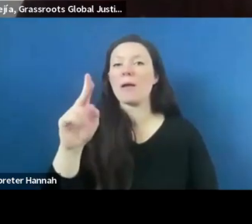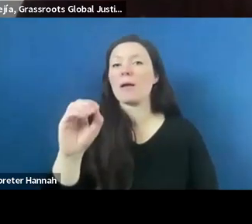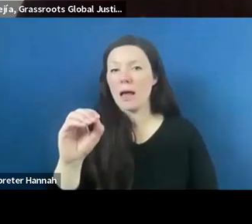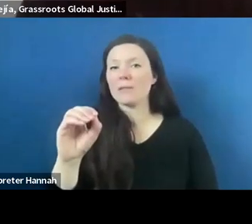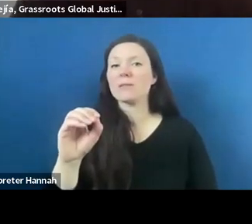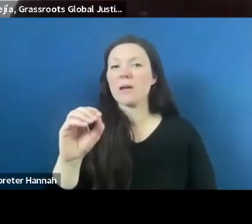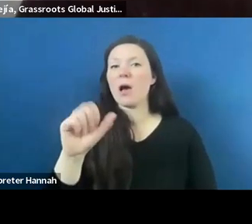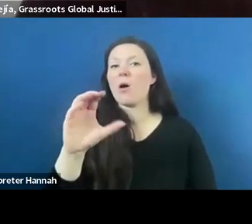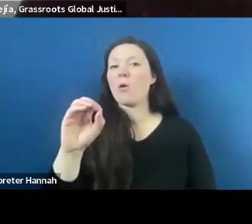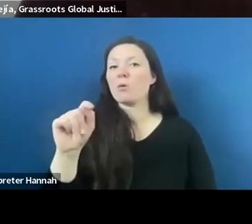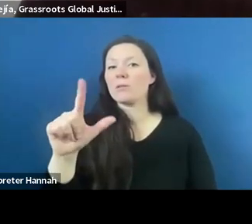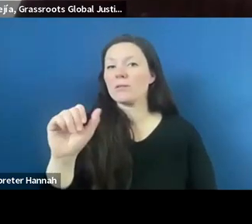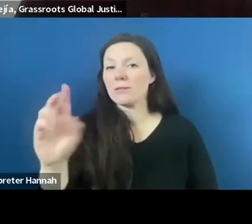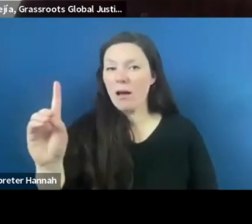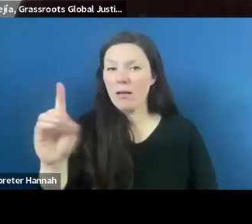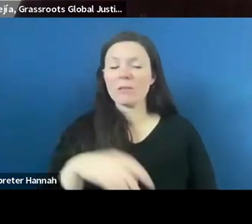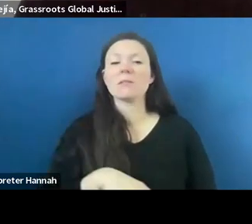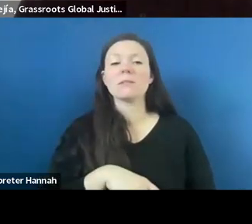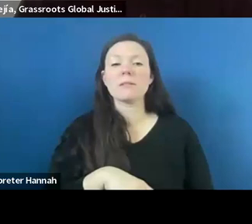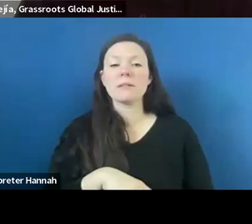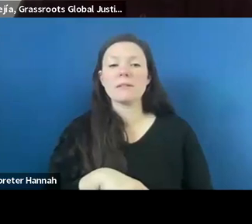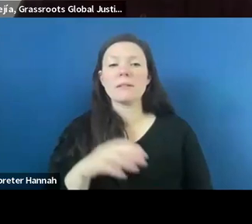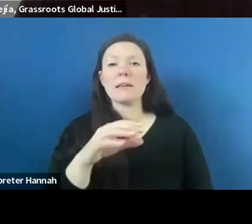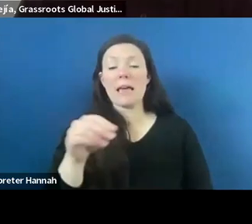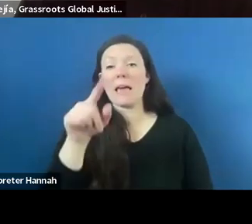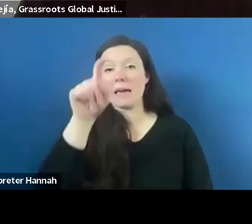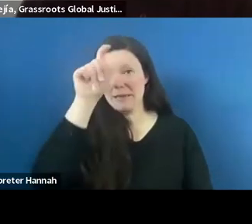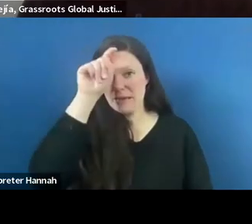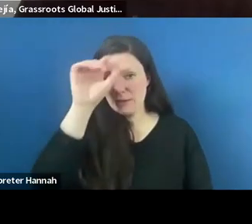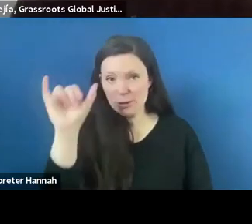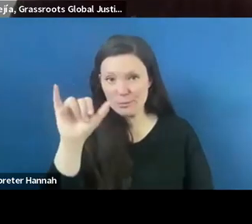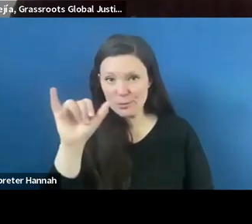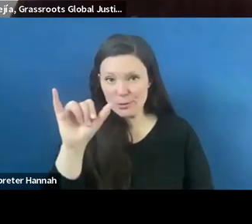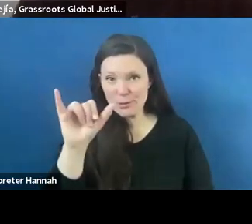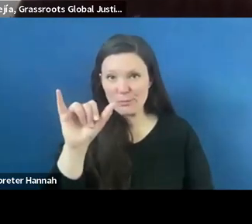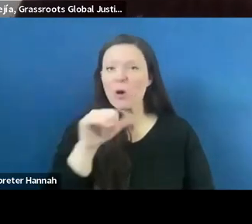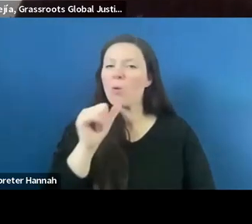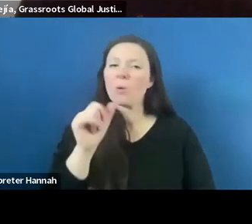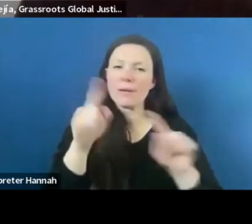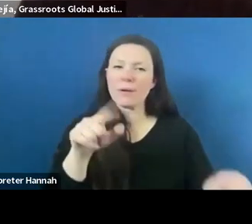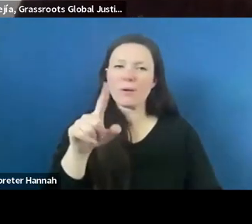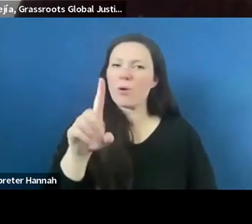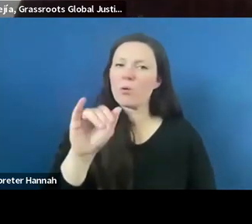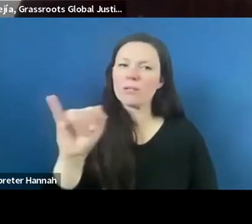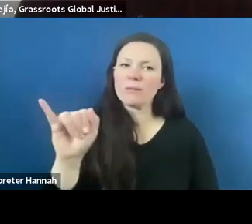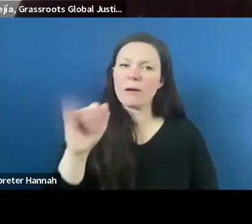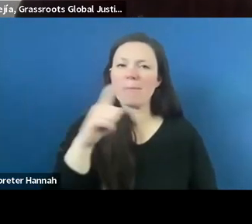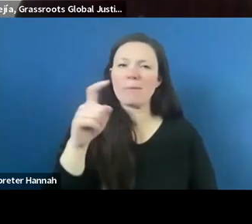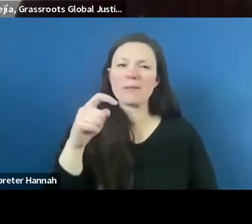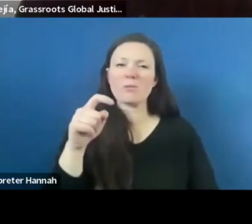and then in Egypt as well. We didn't go to Dubai because we honored the BDS